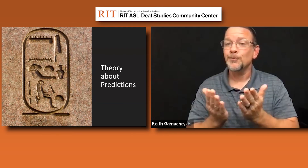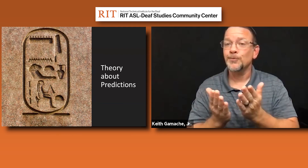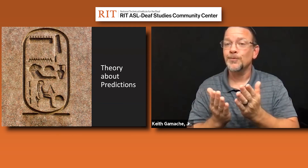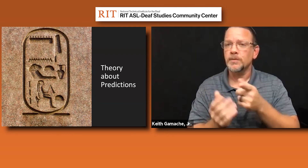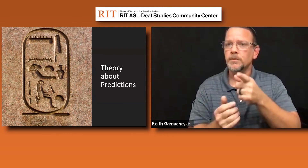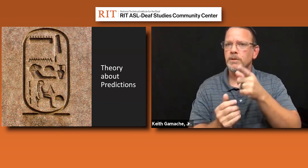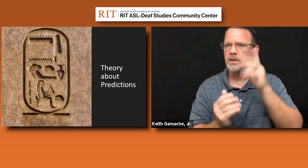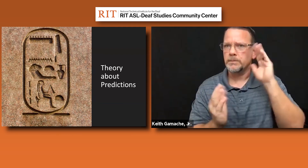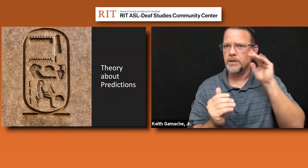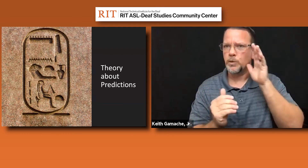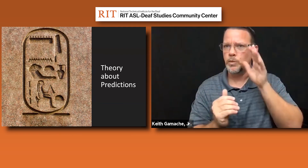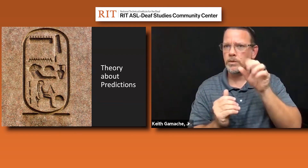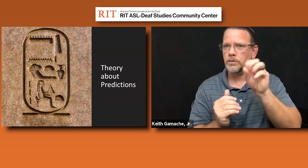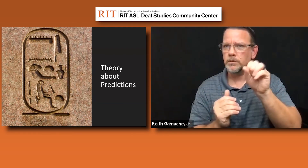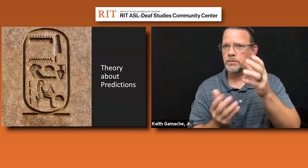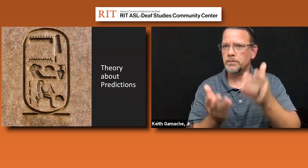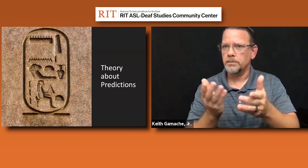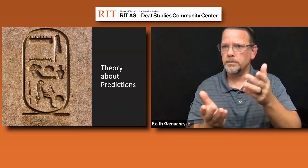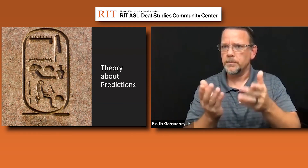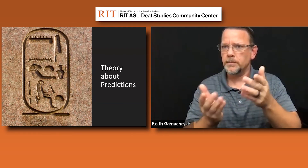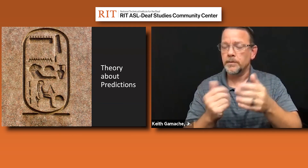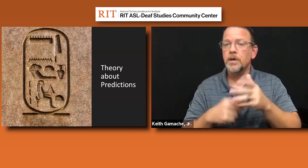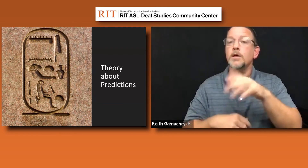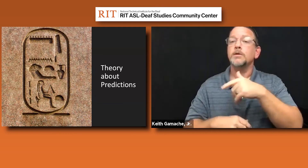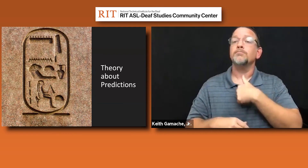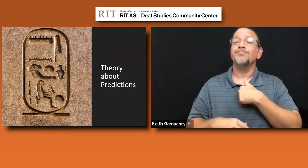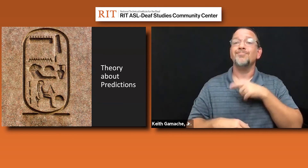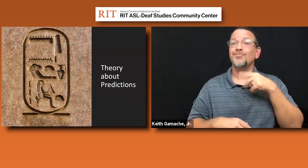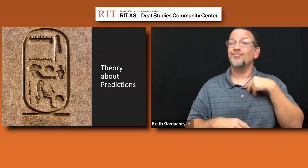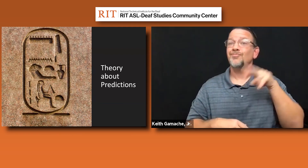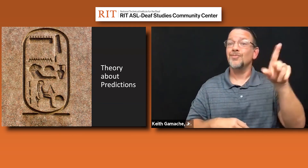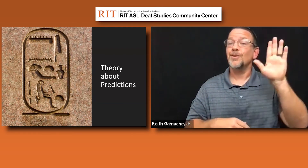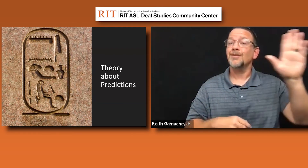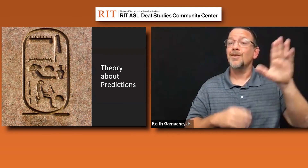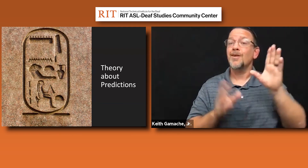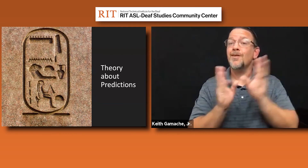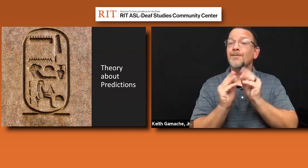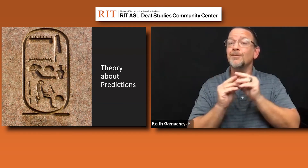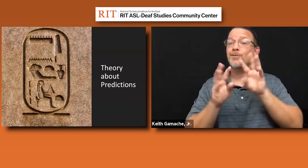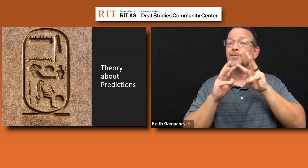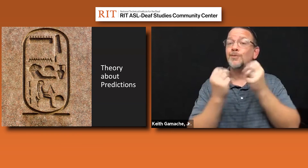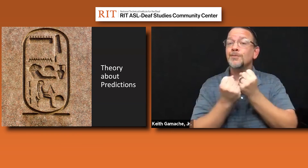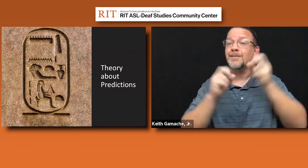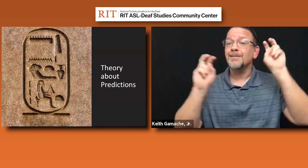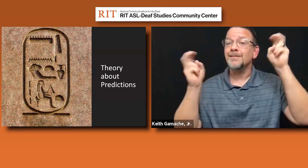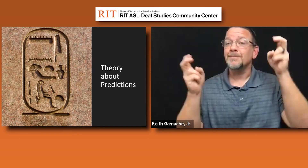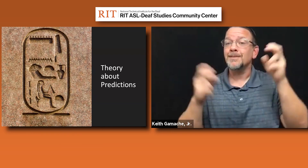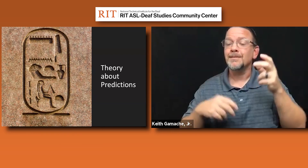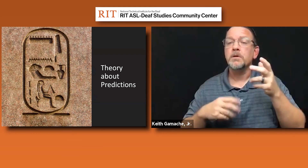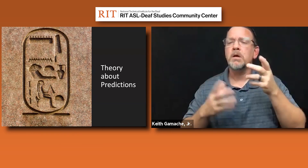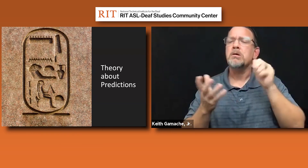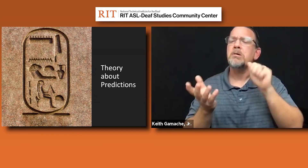they're involved in the conversation, then they will have prediction skills. It's a natural part of using the language.